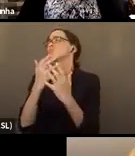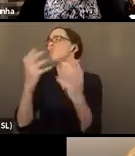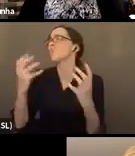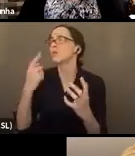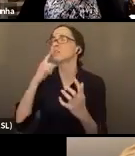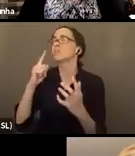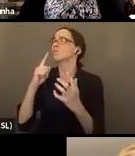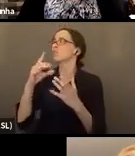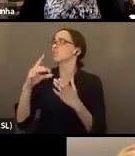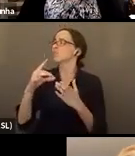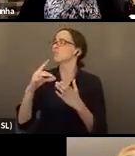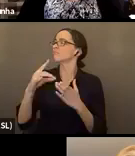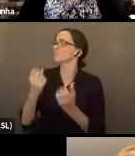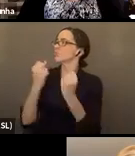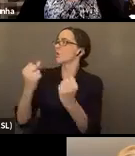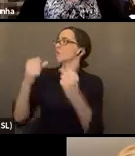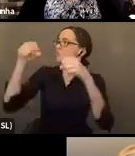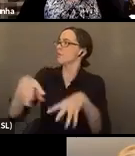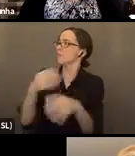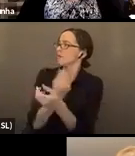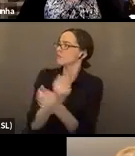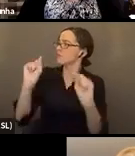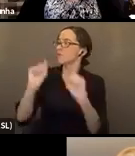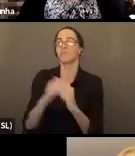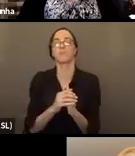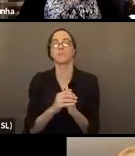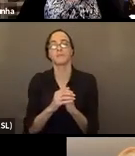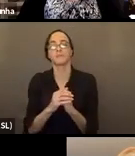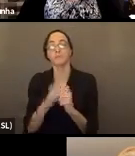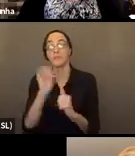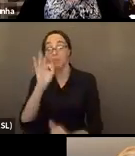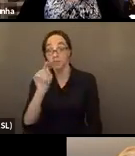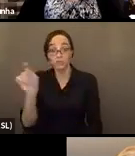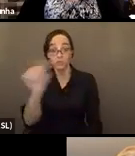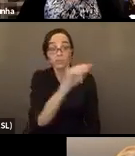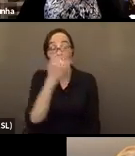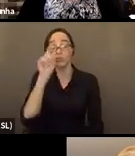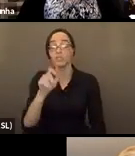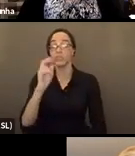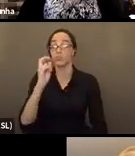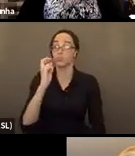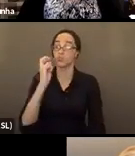transportation during a disaster please make sure you have everything you're going to take ready to